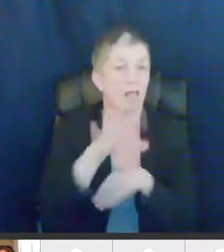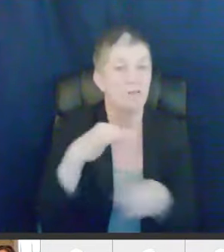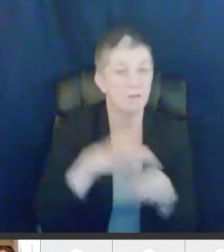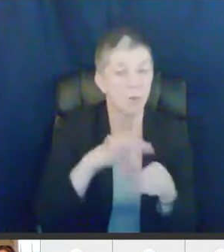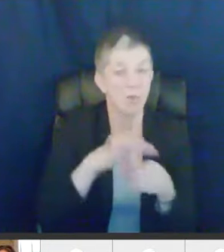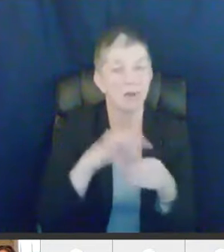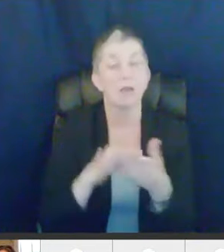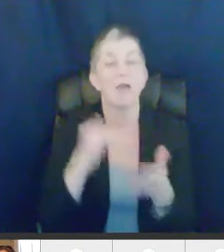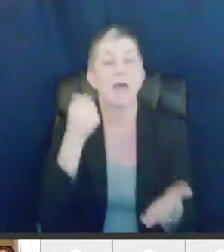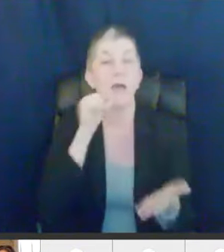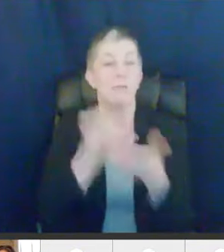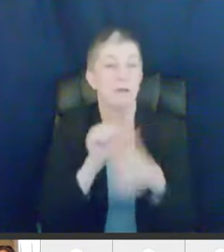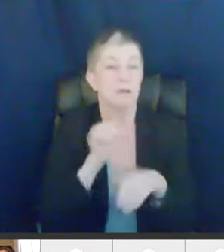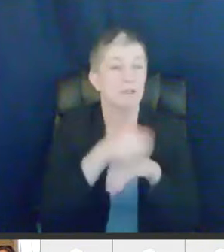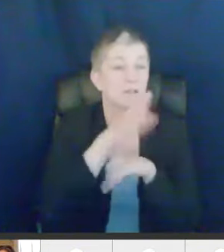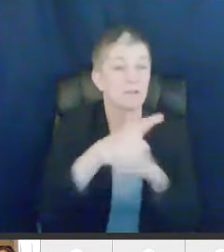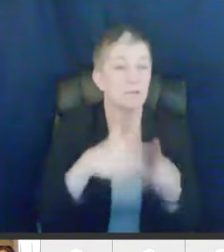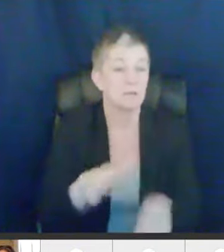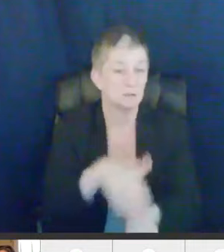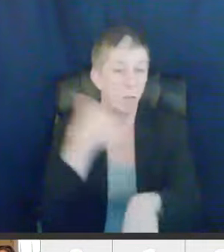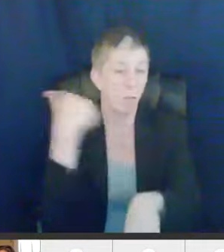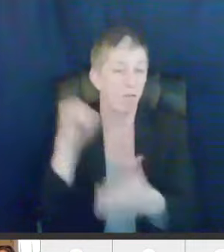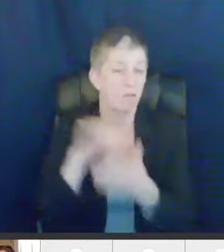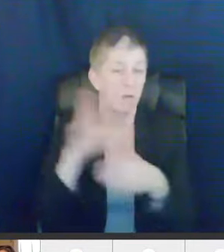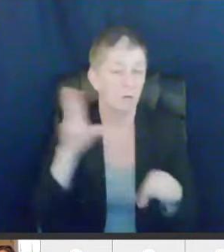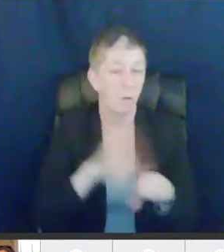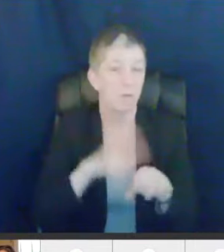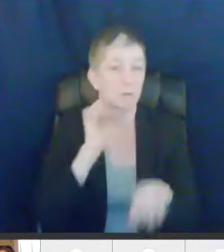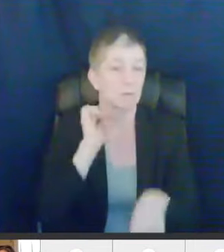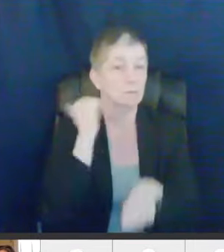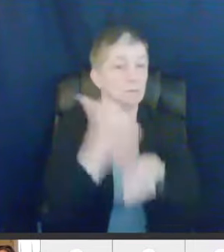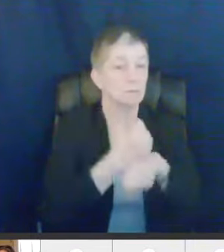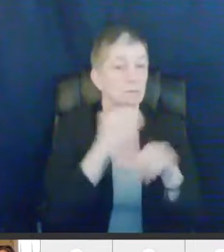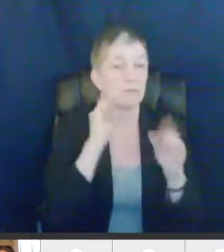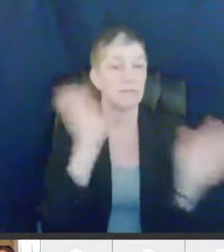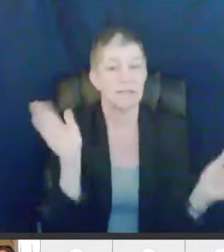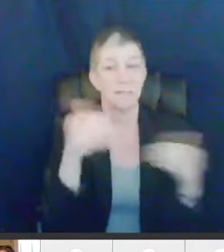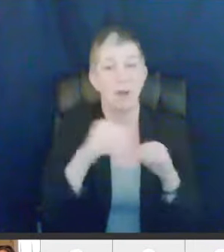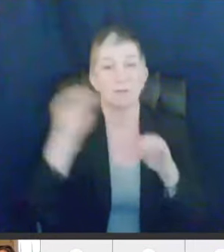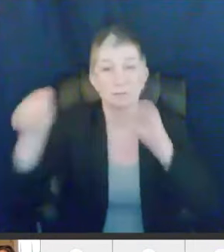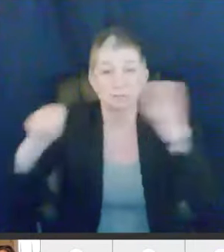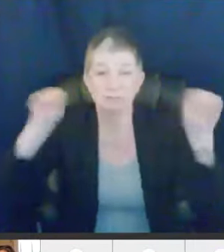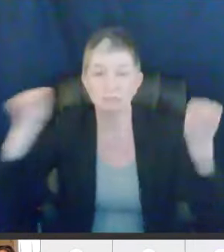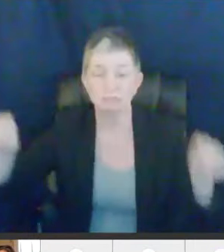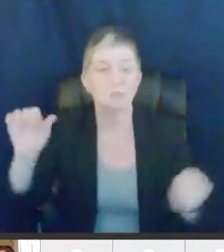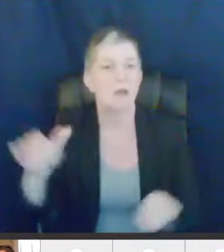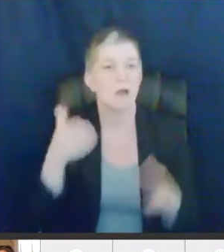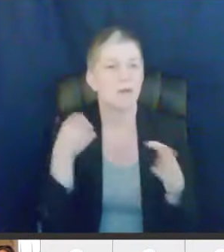it's the drop-off boxes is another step we're taking to ensure it's a return to